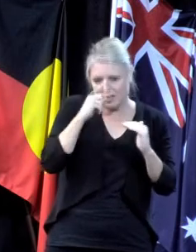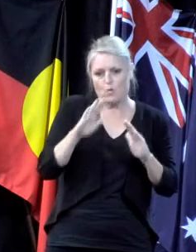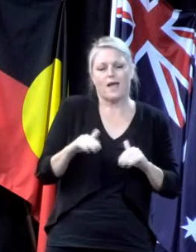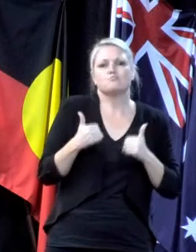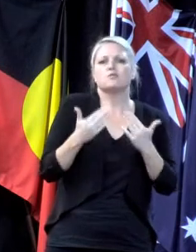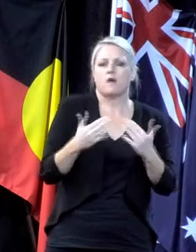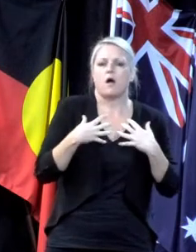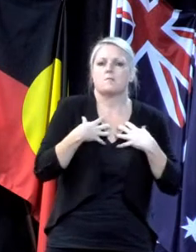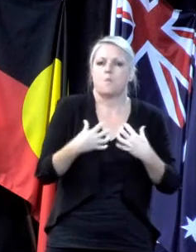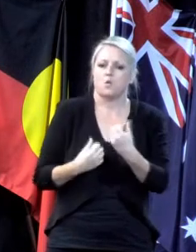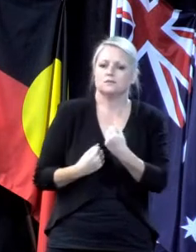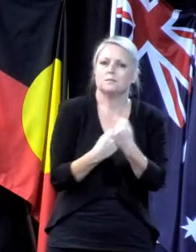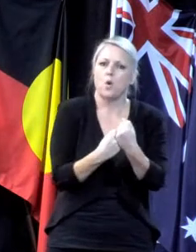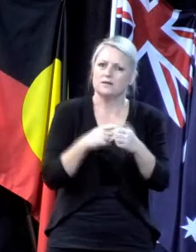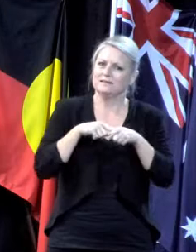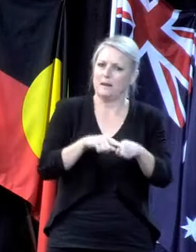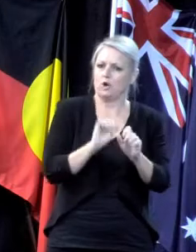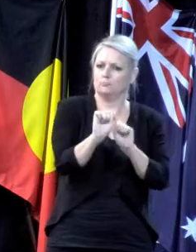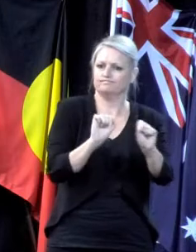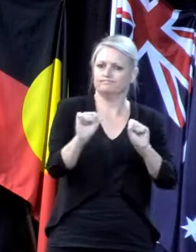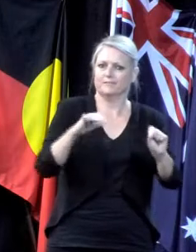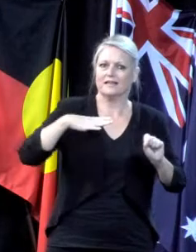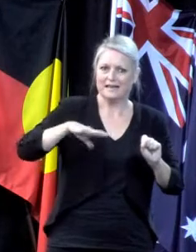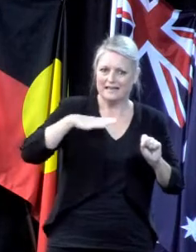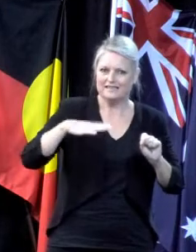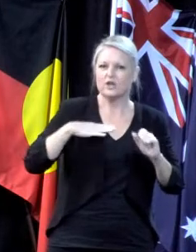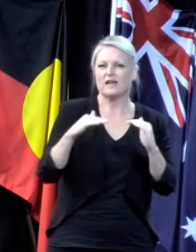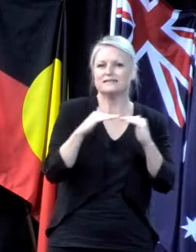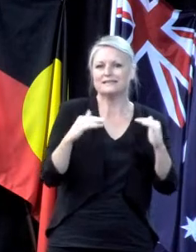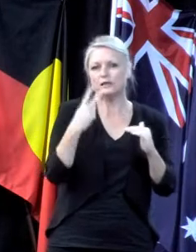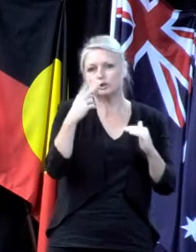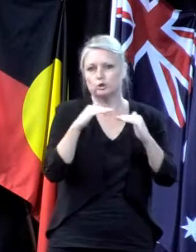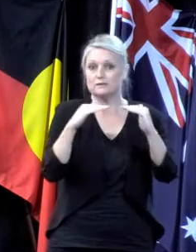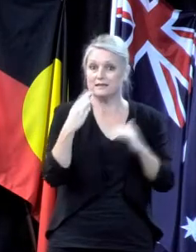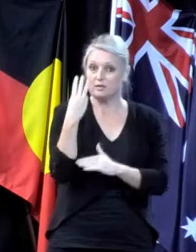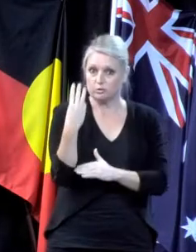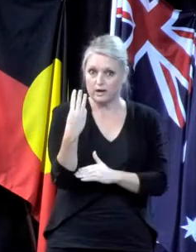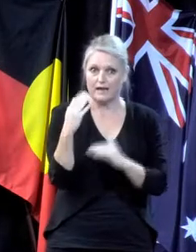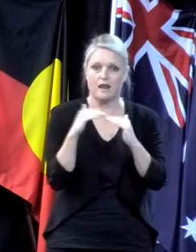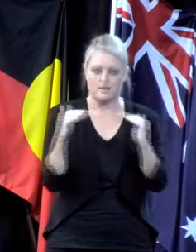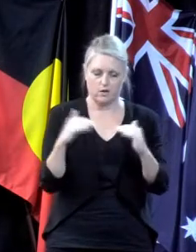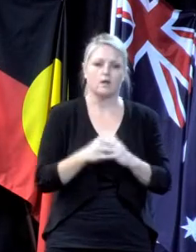on their individual circumstances. So, for us, as I said, we're a positive behavior for learning school.